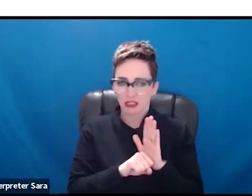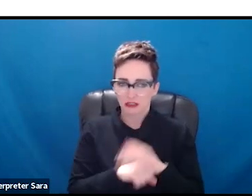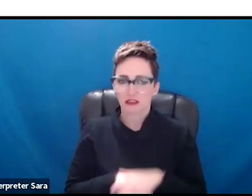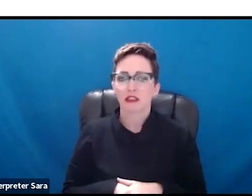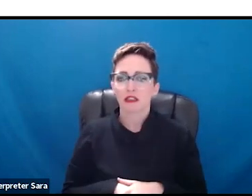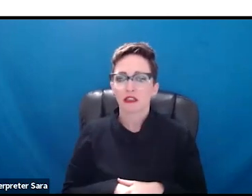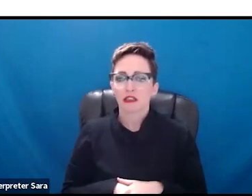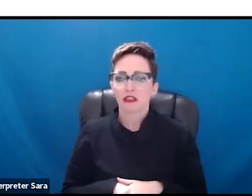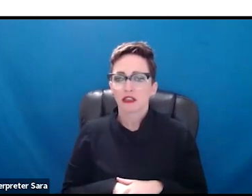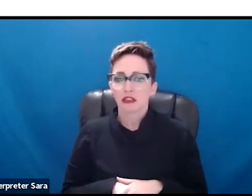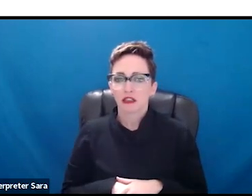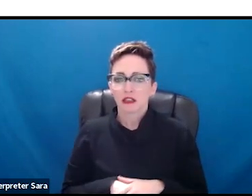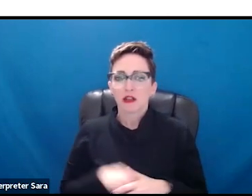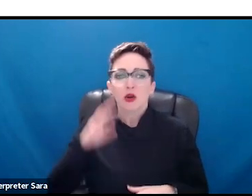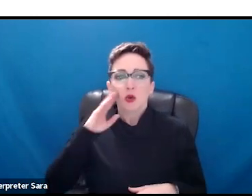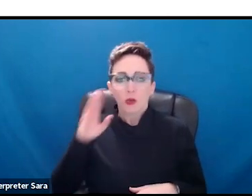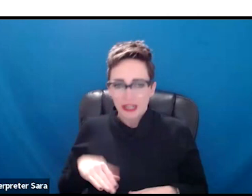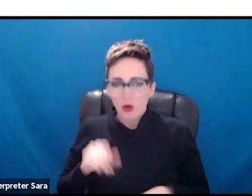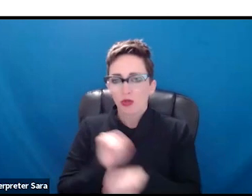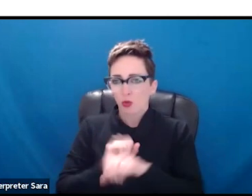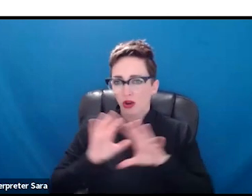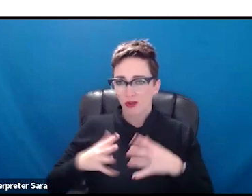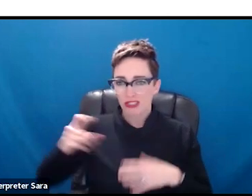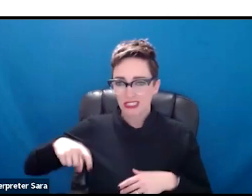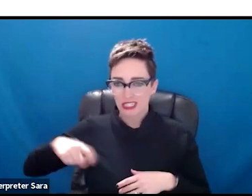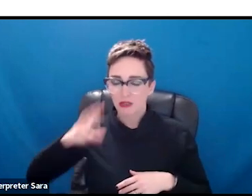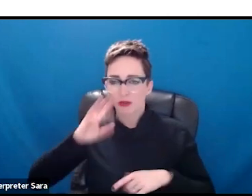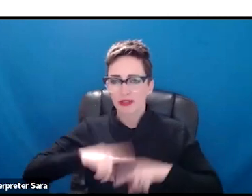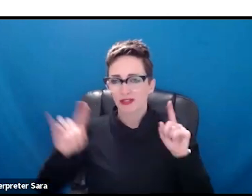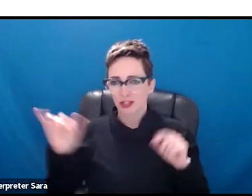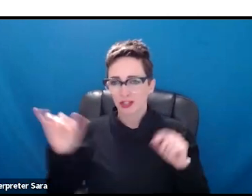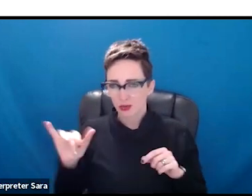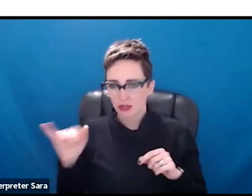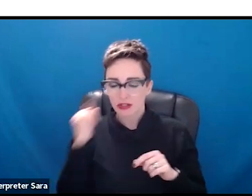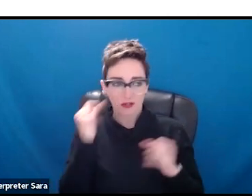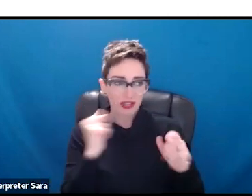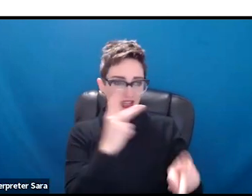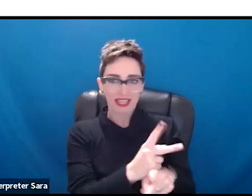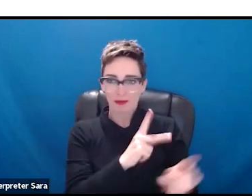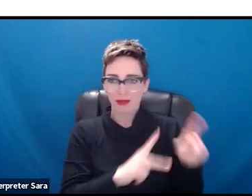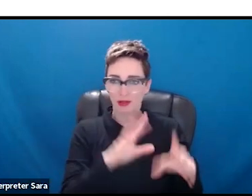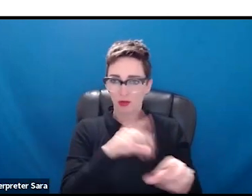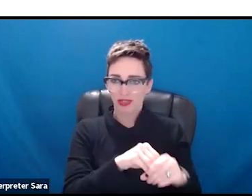will also change the workforce needed so that if we can keep people in the community with a good continuum of care,